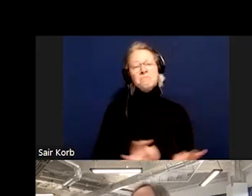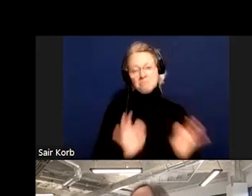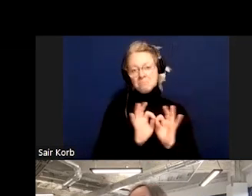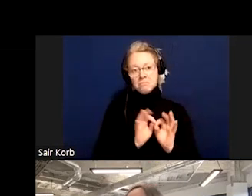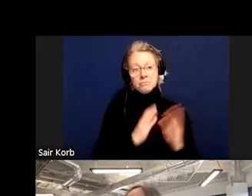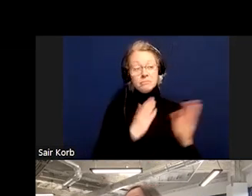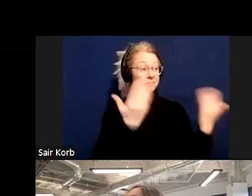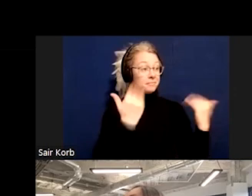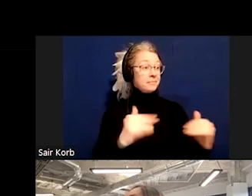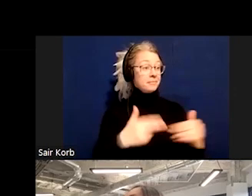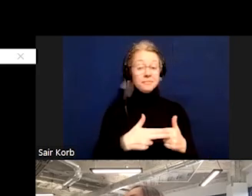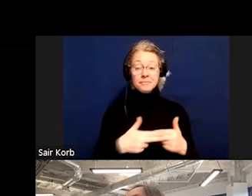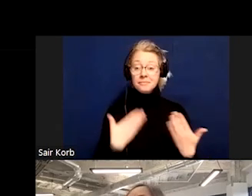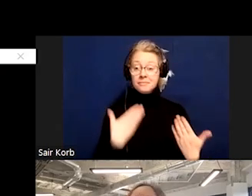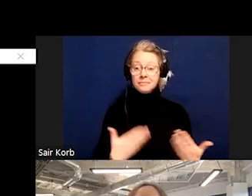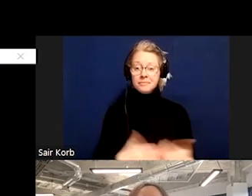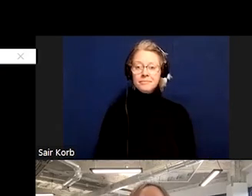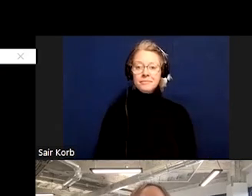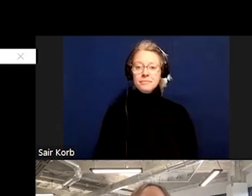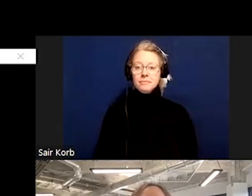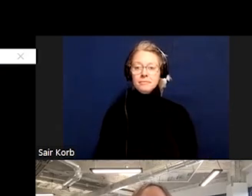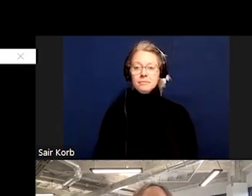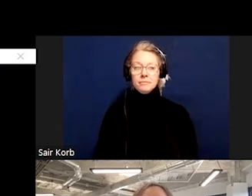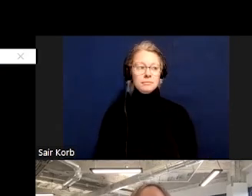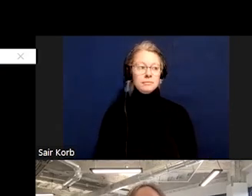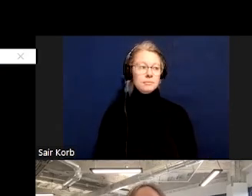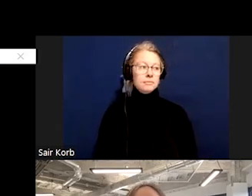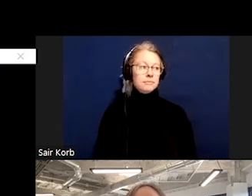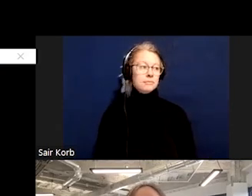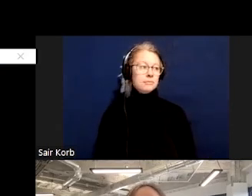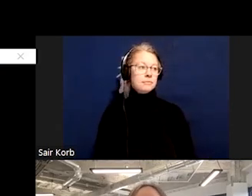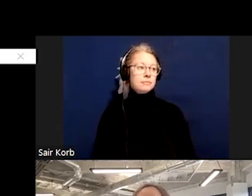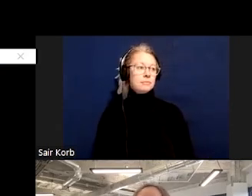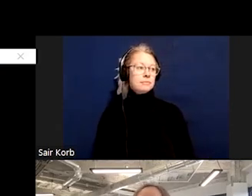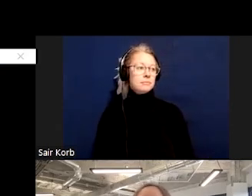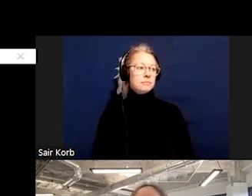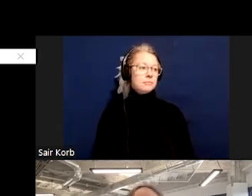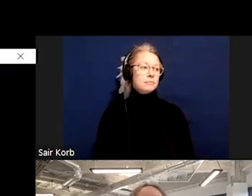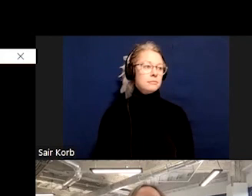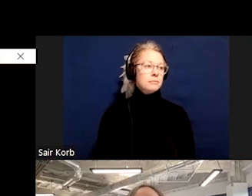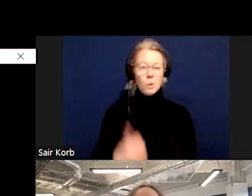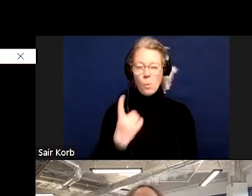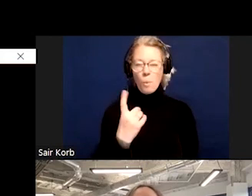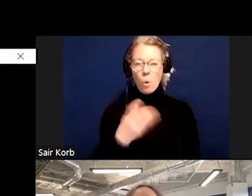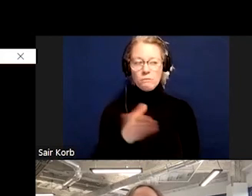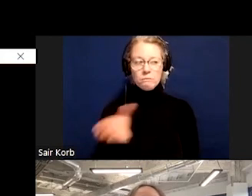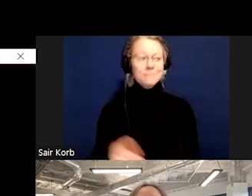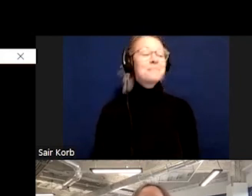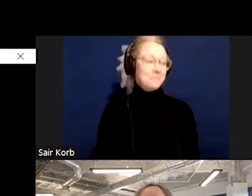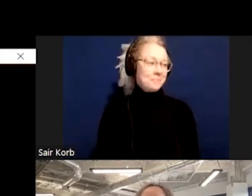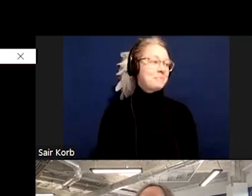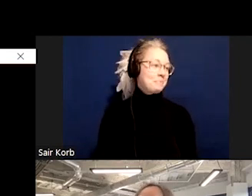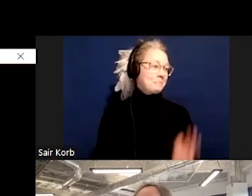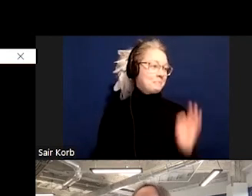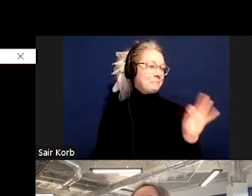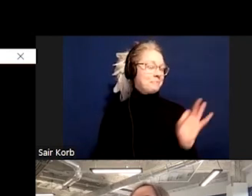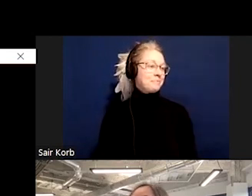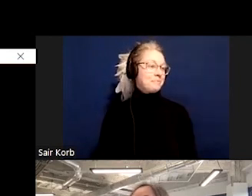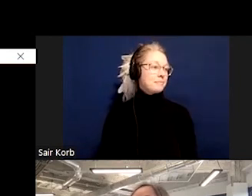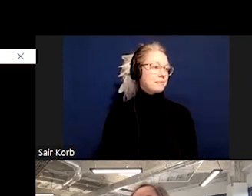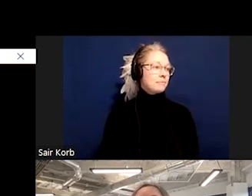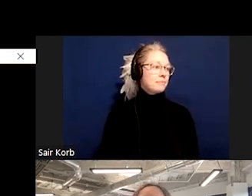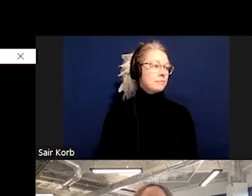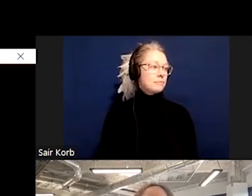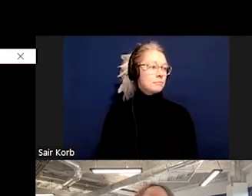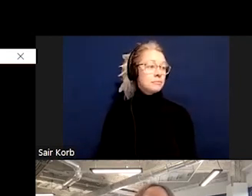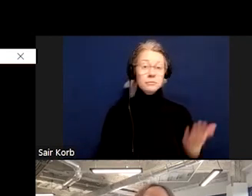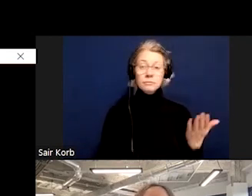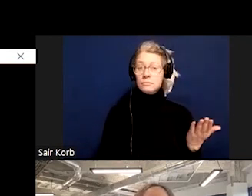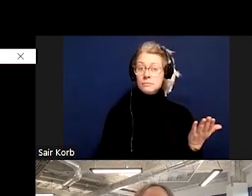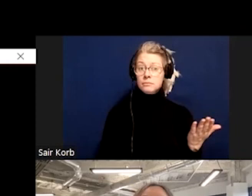Next slide please. One more slide. There we go. This might be a more familiar or traditional